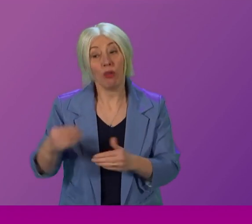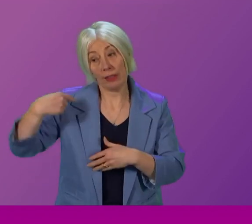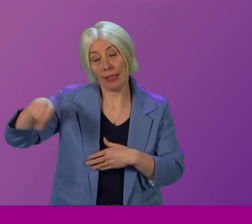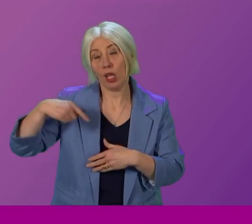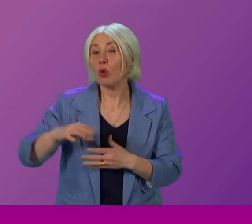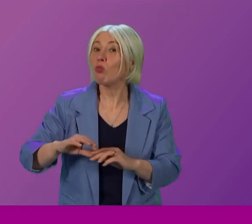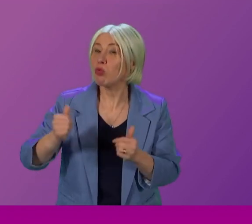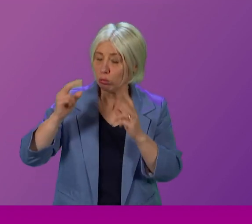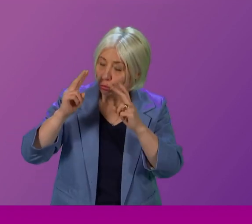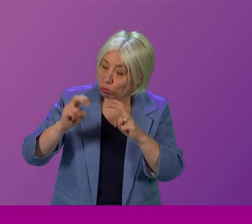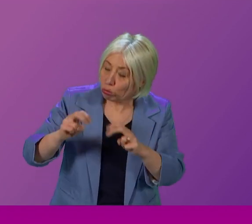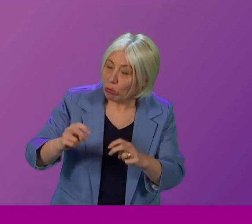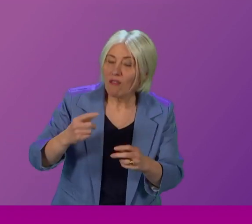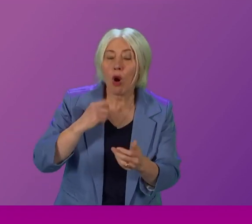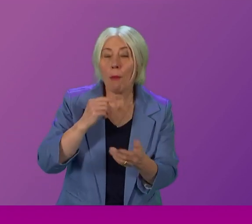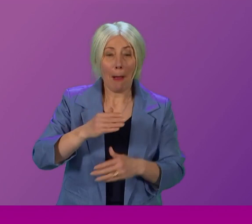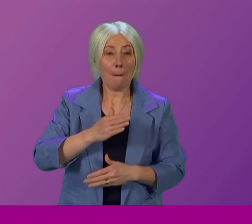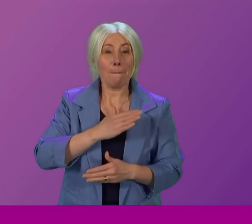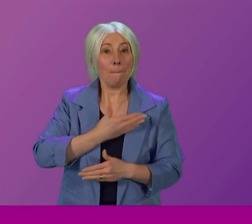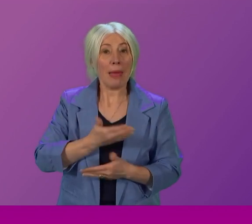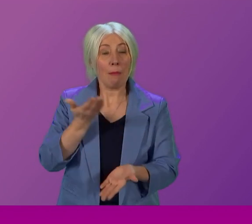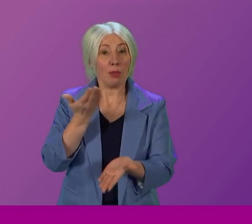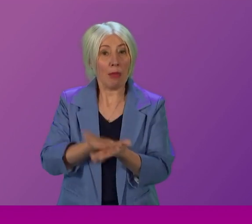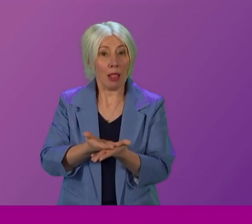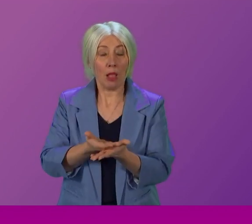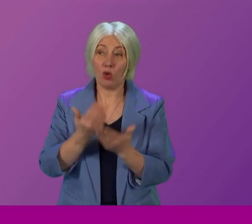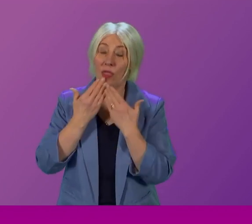further themes for my member’s bill. I am very grateful for the Scottish Government’s support.